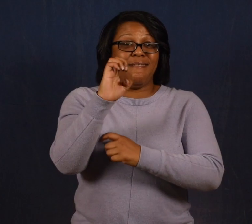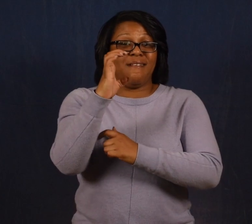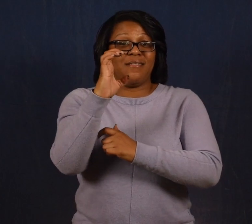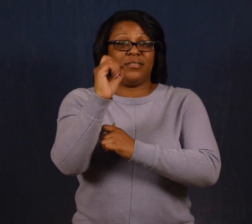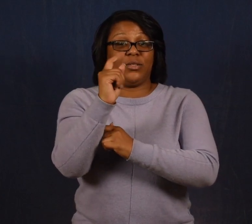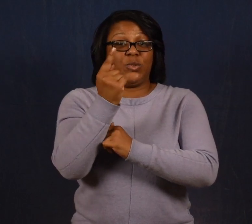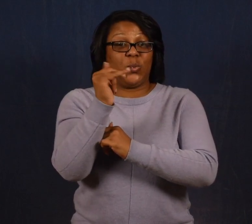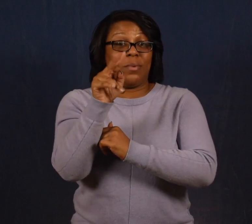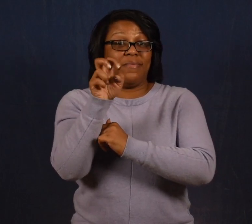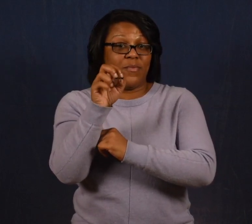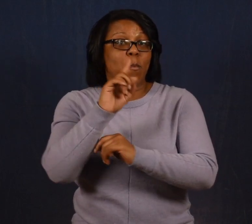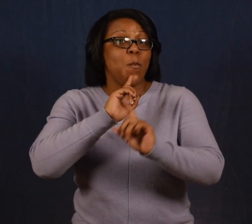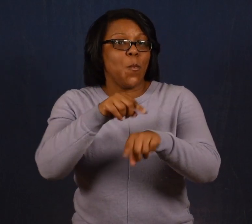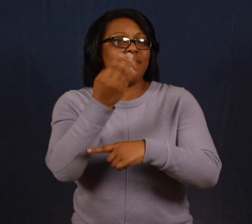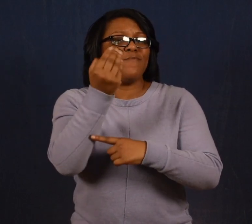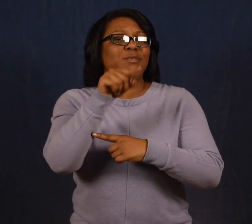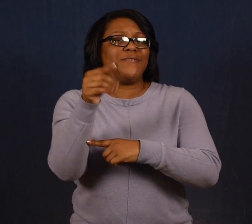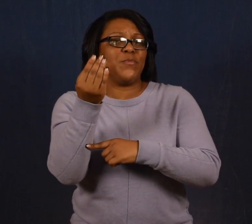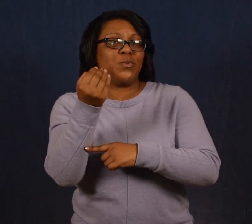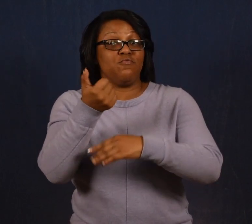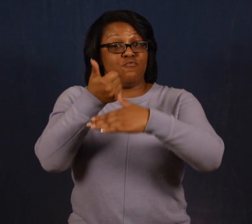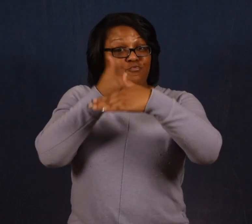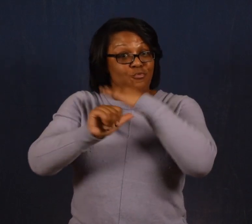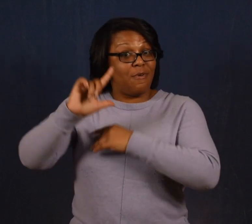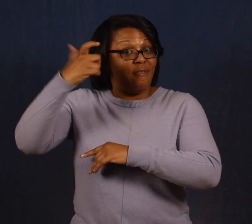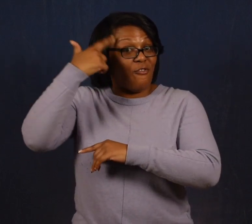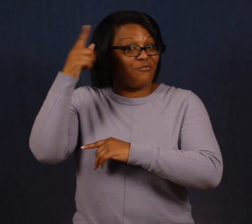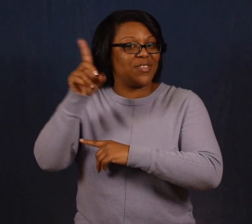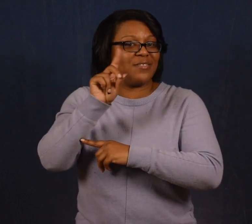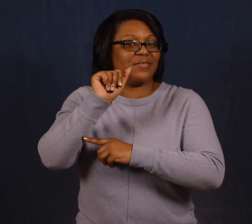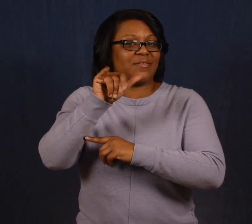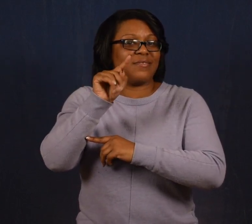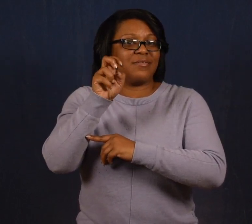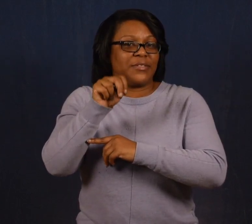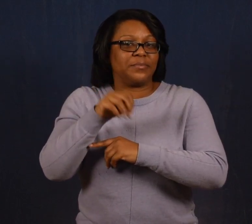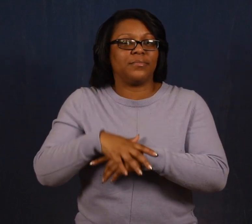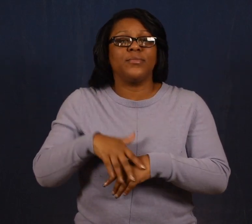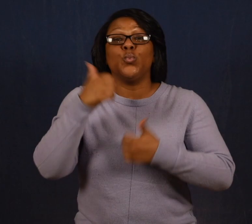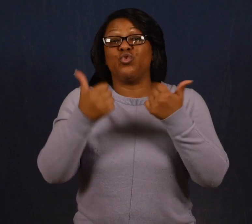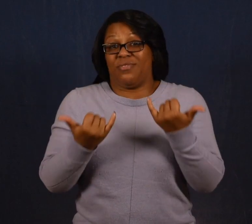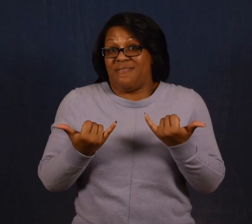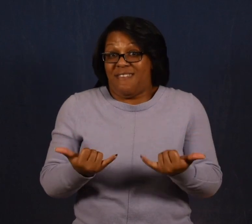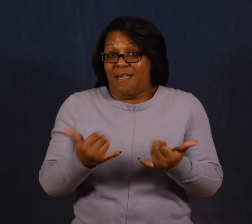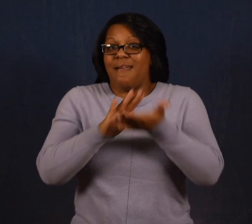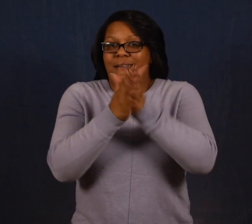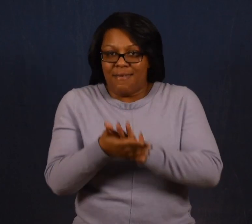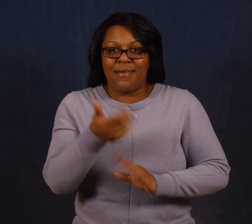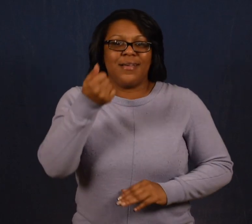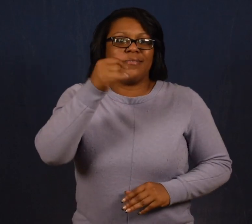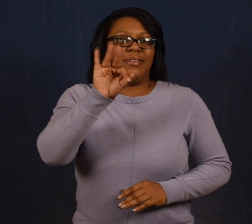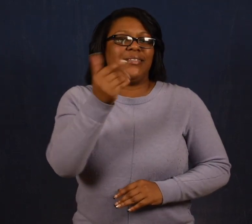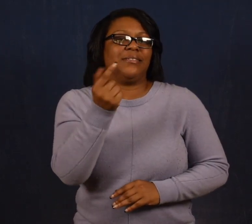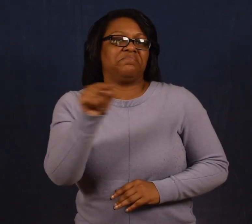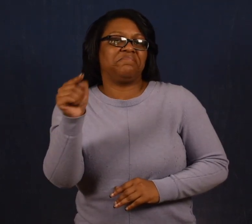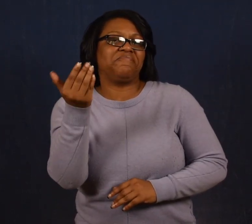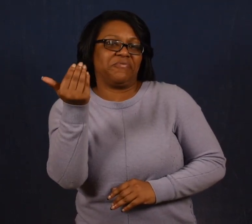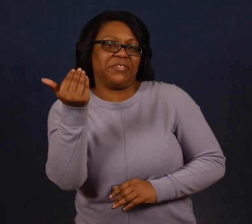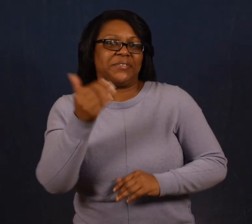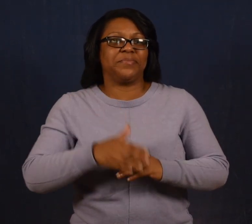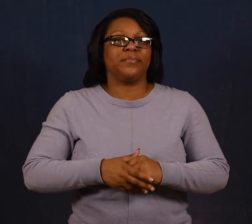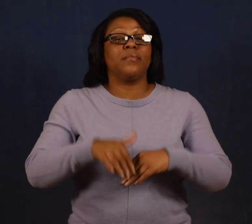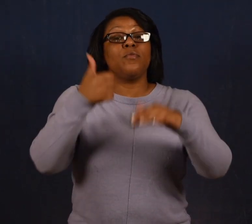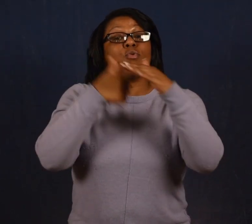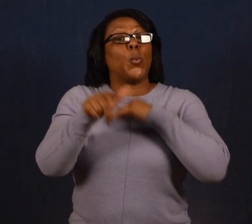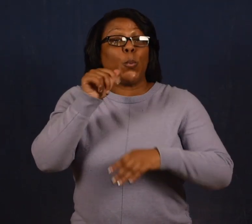Thank you to all of the people who supported Executive Orders 14-14 under Governor Dayton,